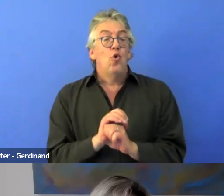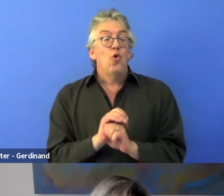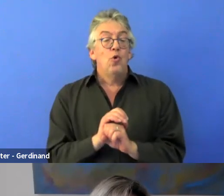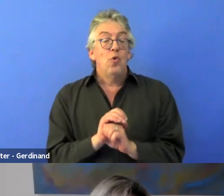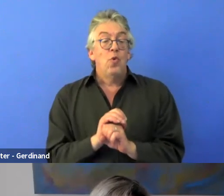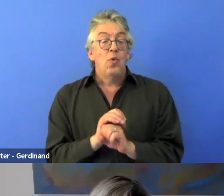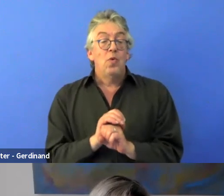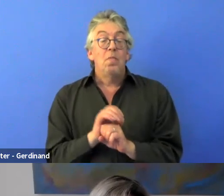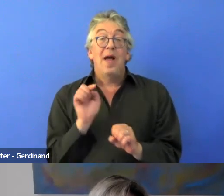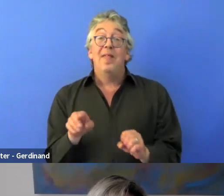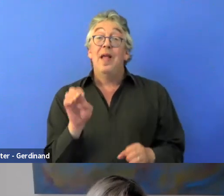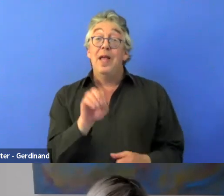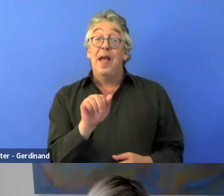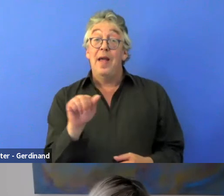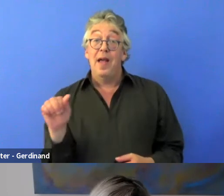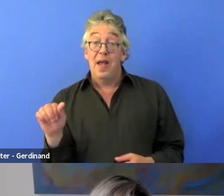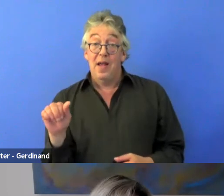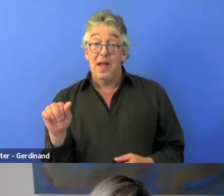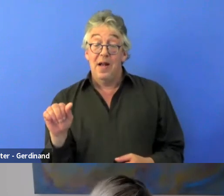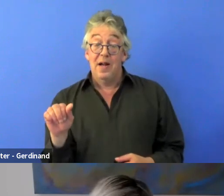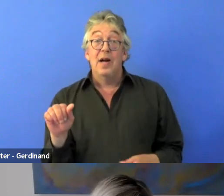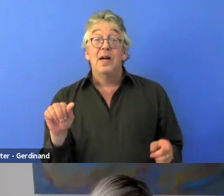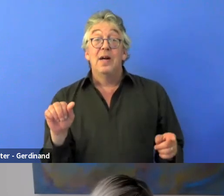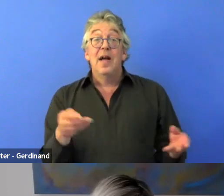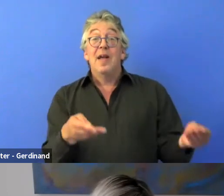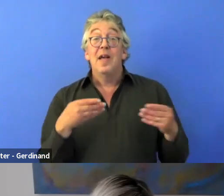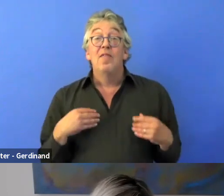it is the possibility of complaining because of lack of accessibility.